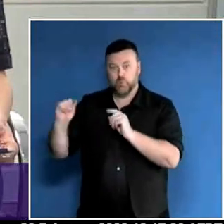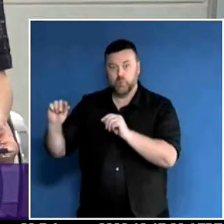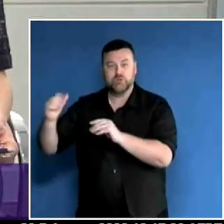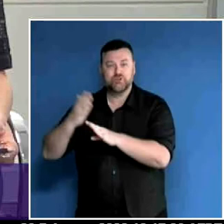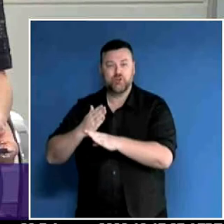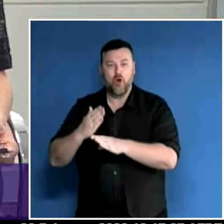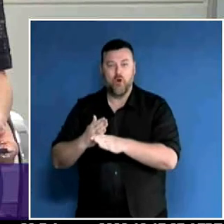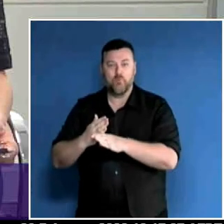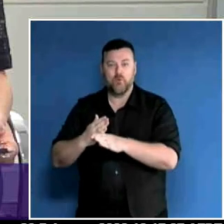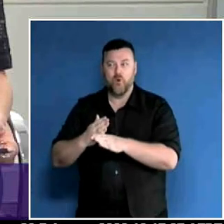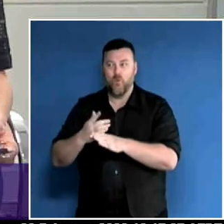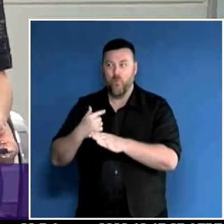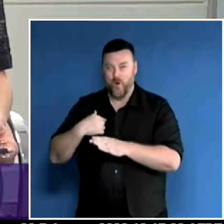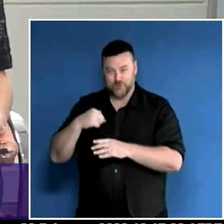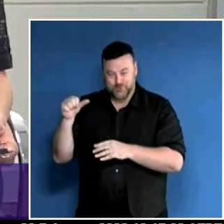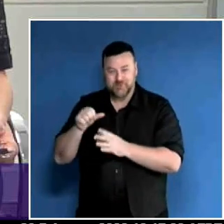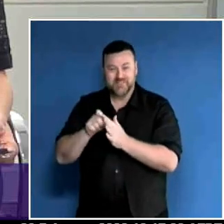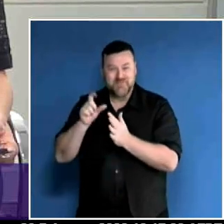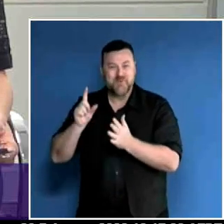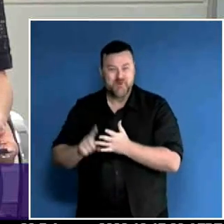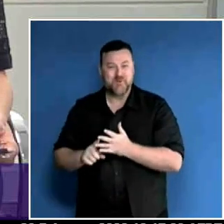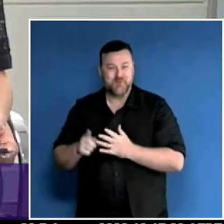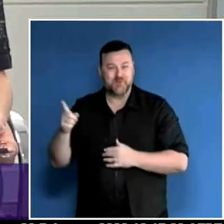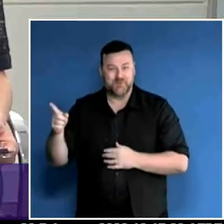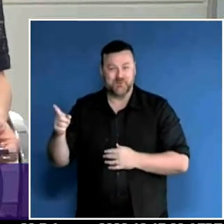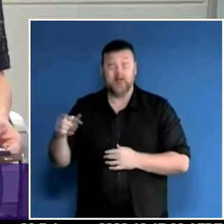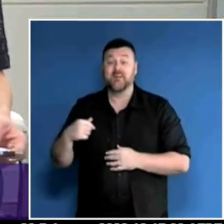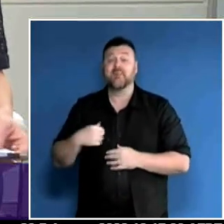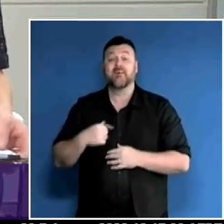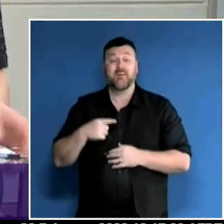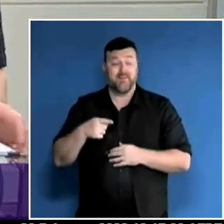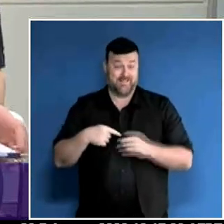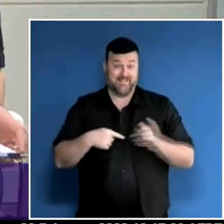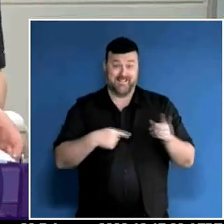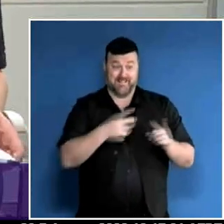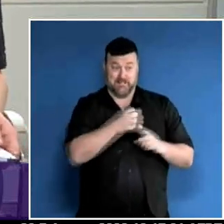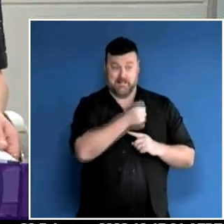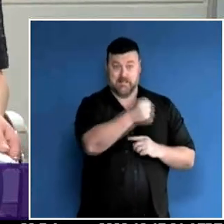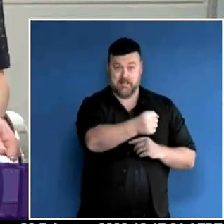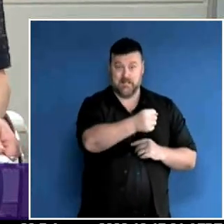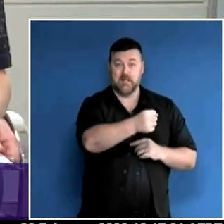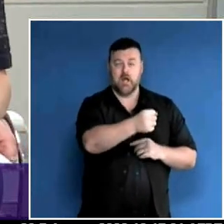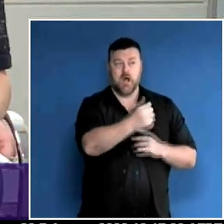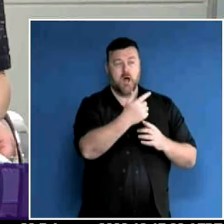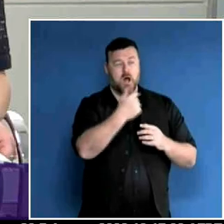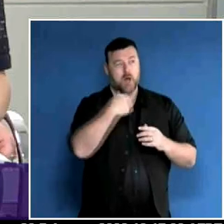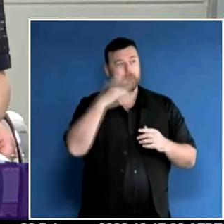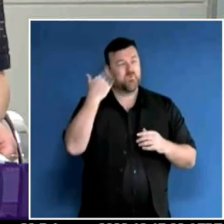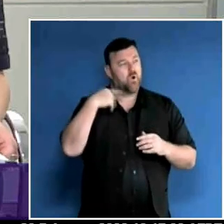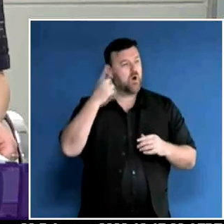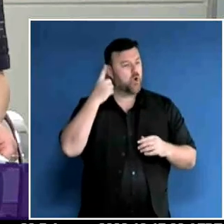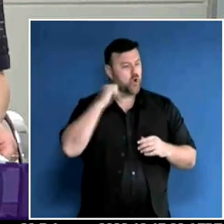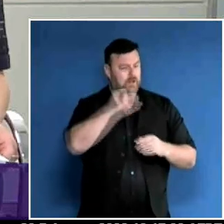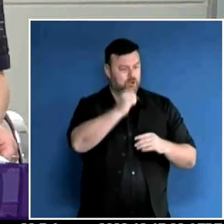And he was placed - last I heard he had a job interview and trial run for two different